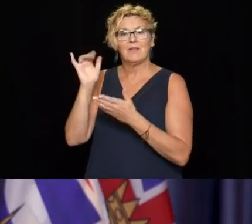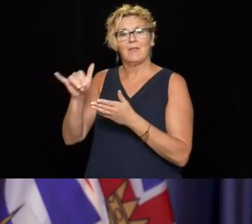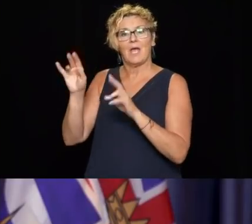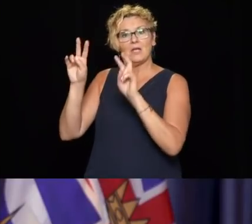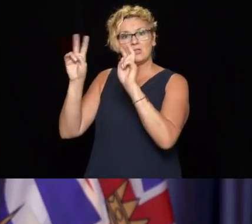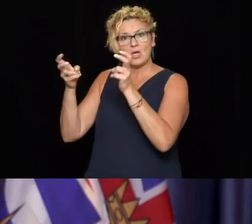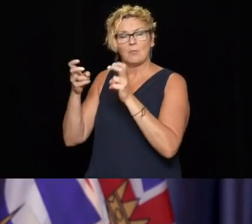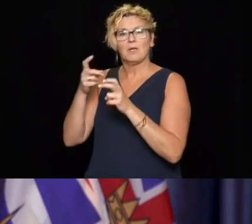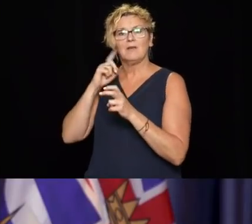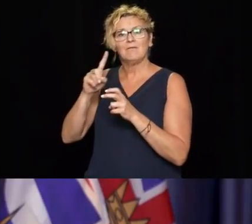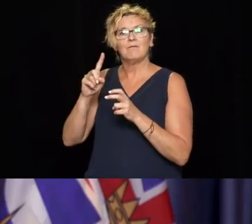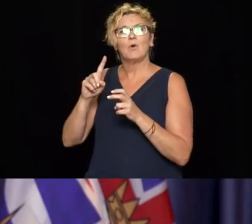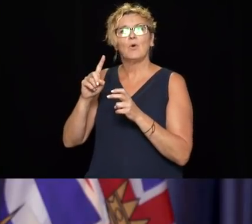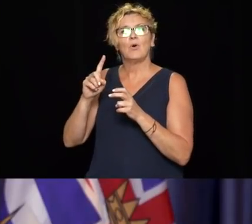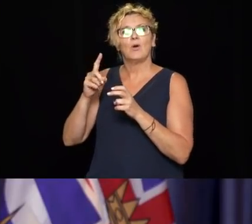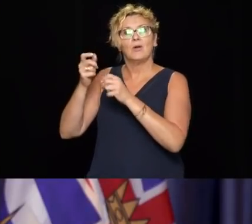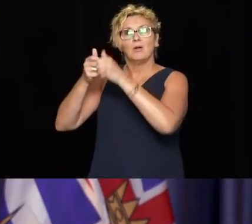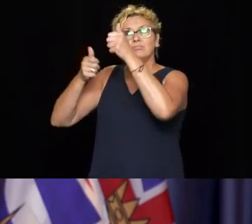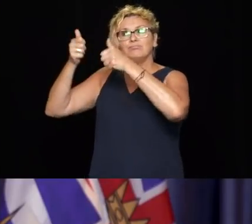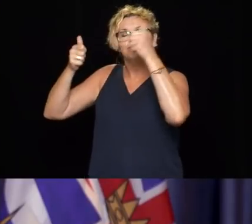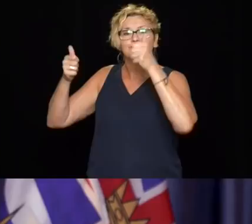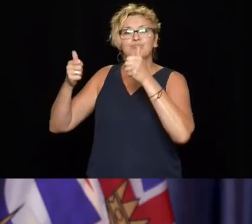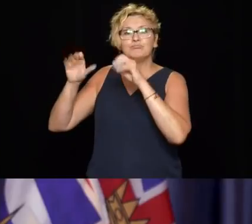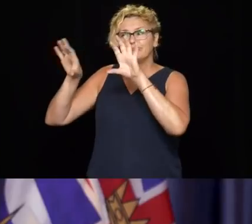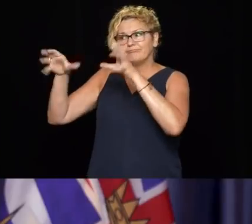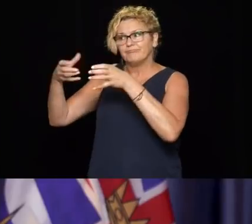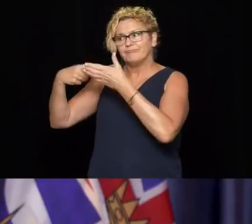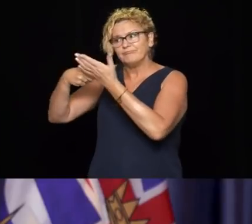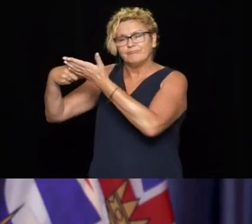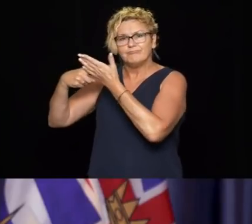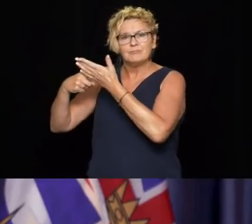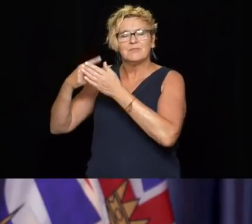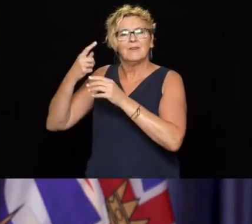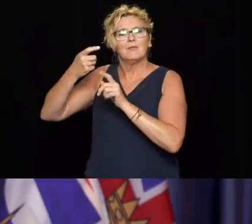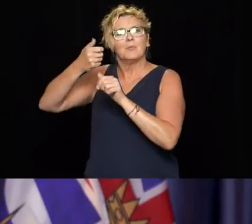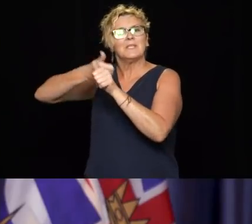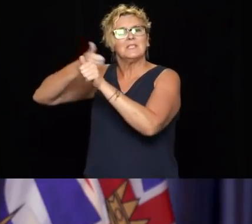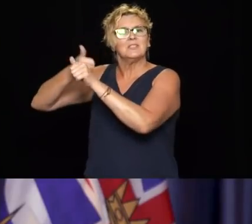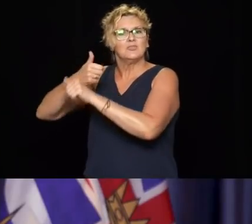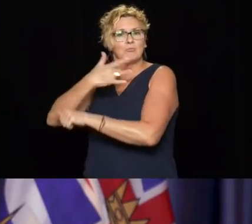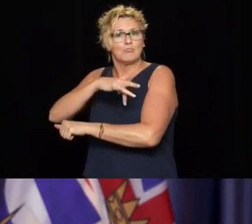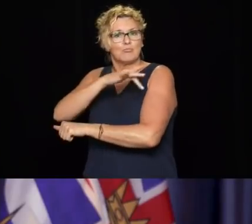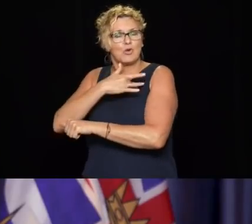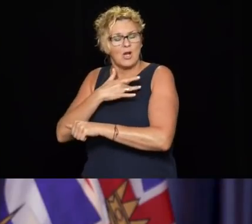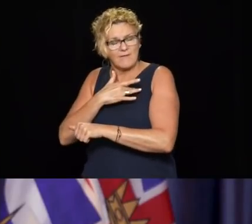that back in March and April that when we came to the fall, we were going to need to be